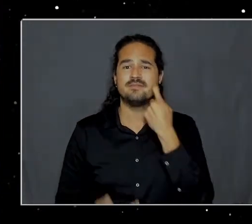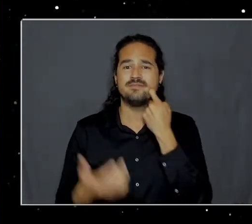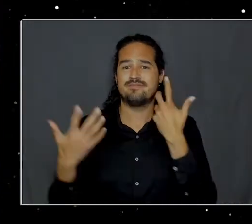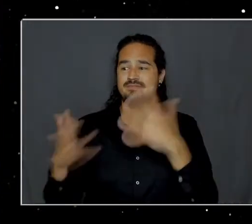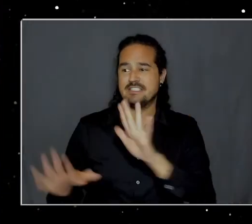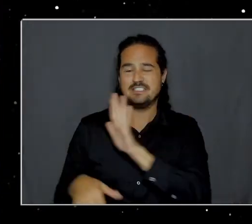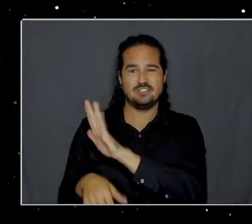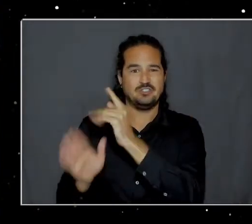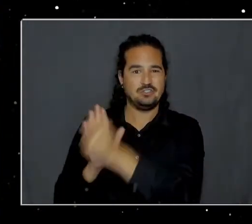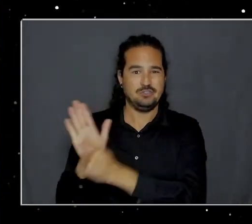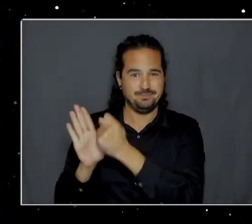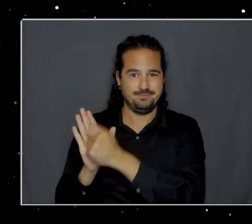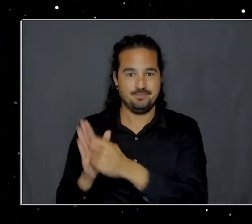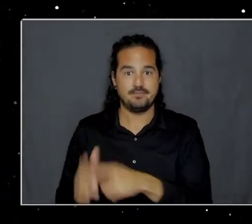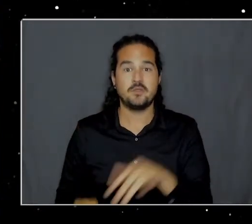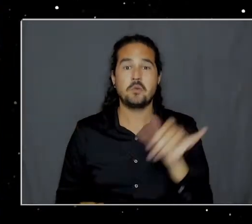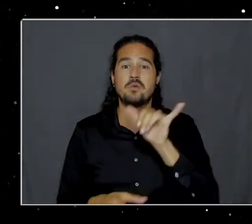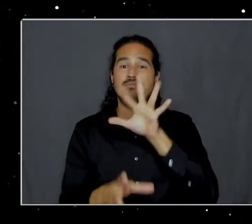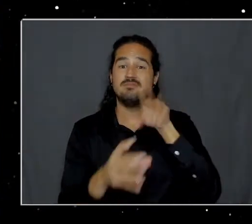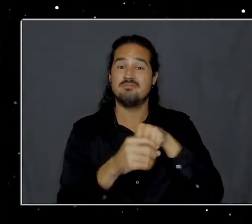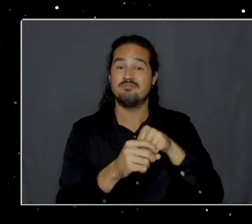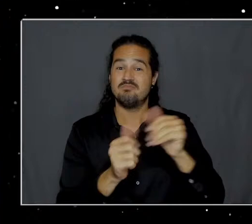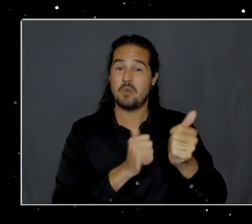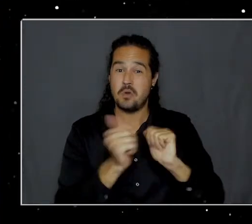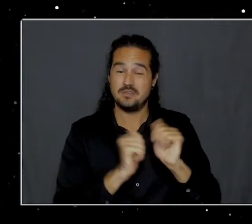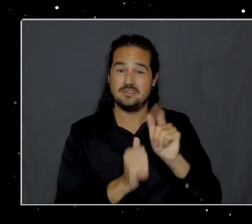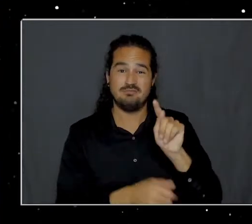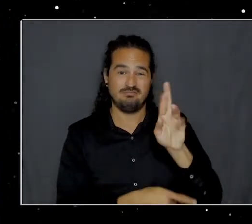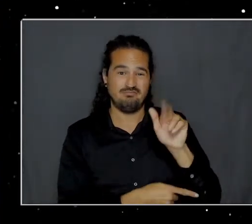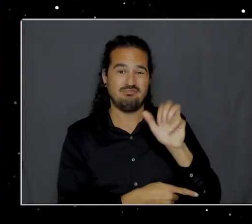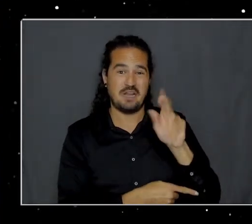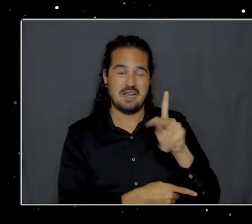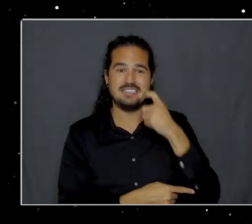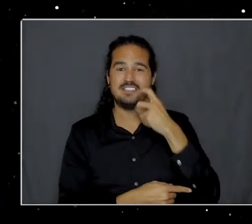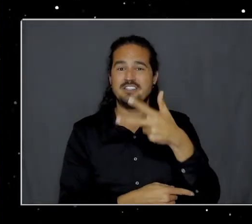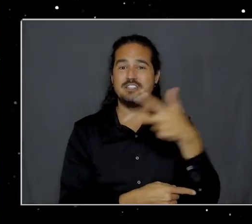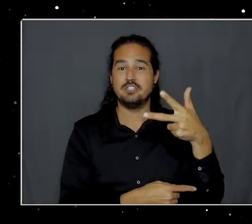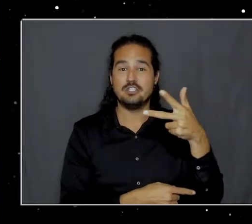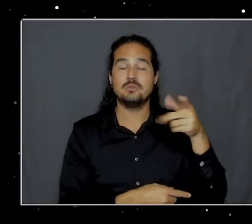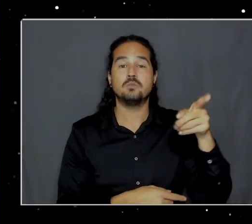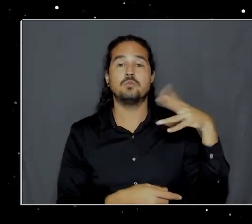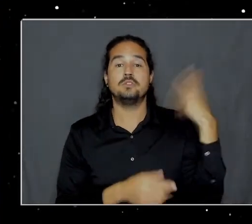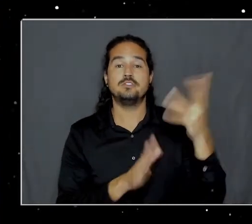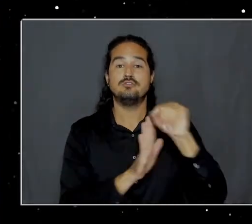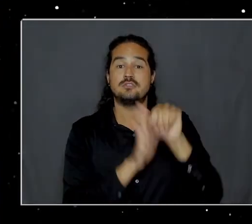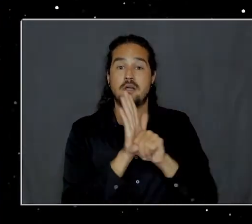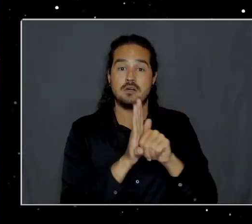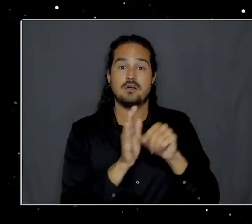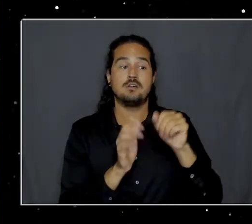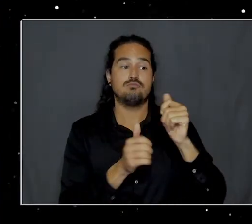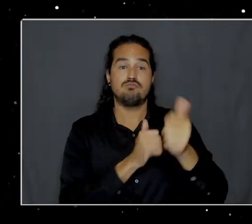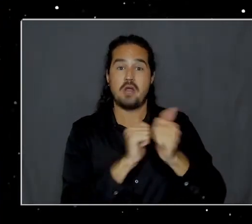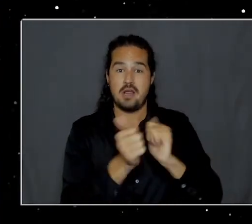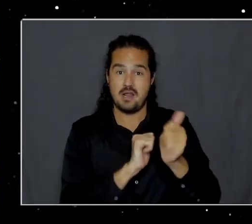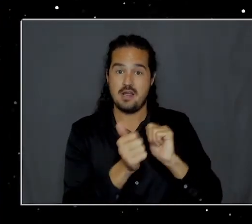SHE IS ALSO A TRACK AND FIELD ATHLETE PLACING THIRD AT THE WASHINGTON STATE TRACK & FIELD